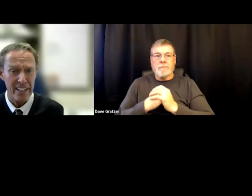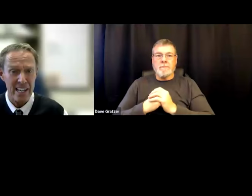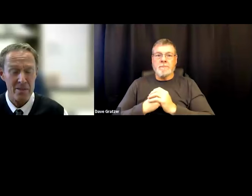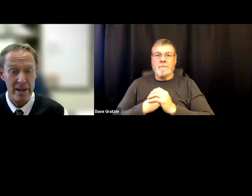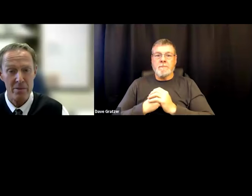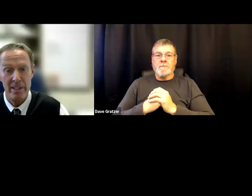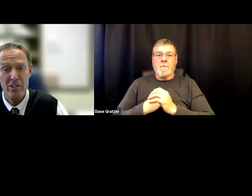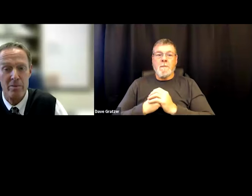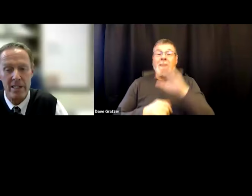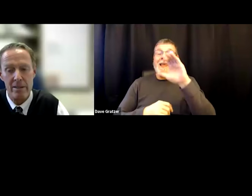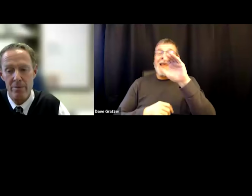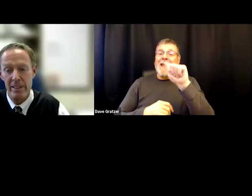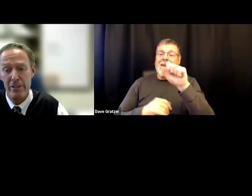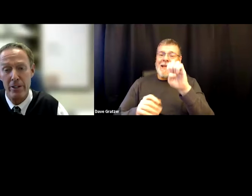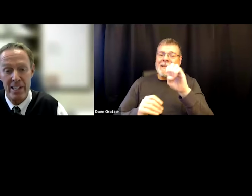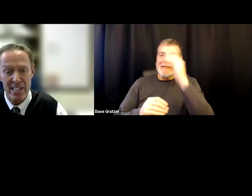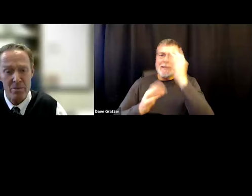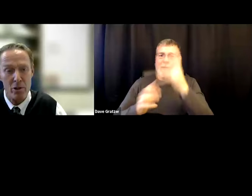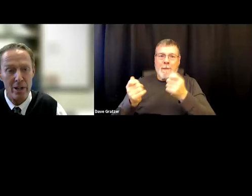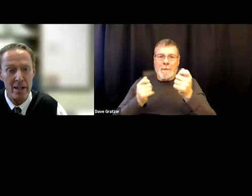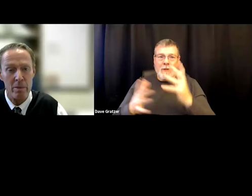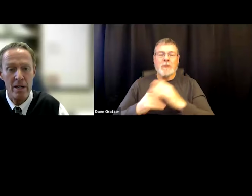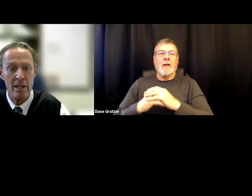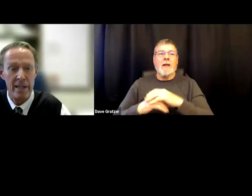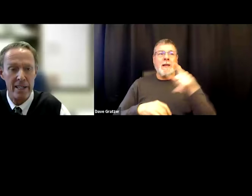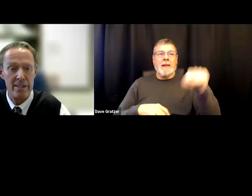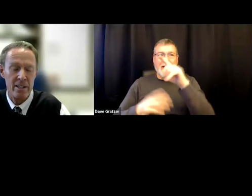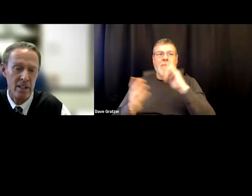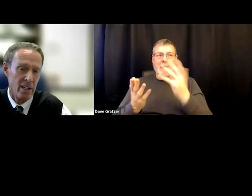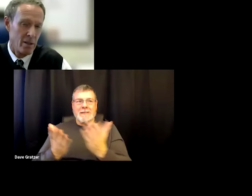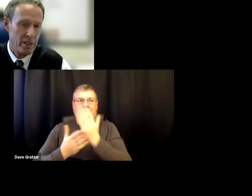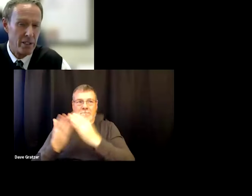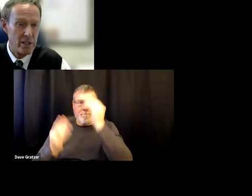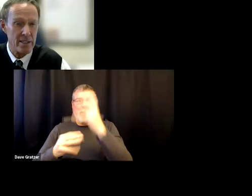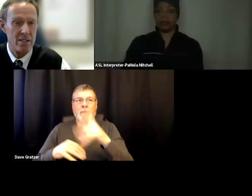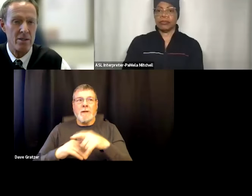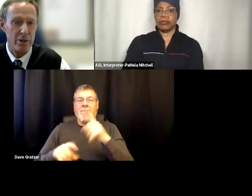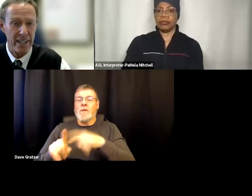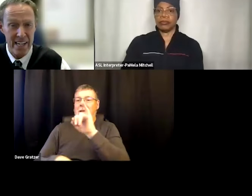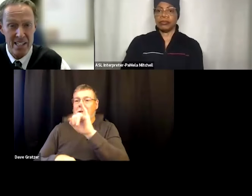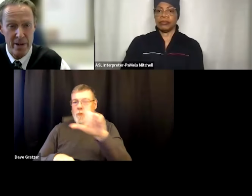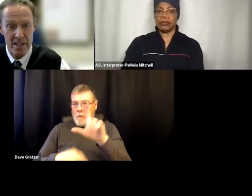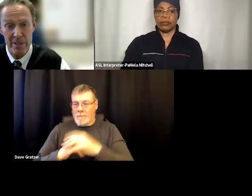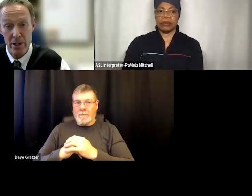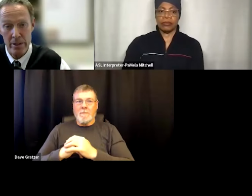We look at case management. Here's some data from the Illinois Task Program. And we know that providing case management